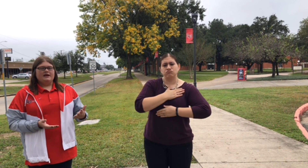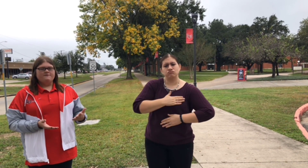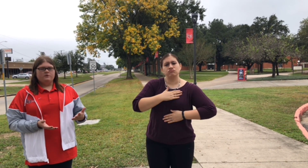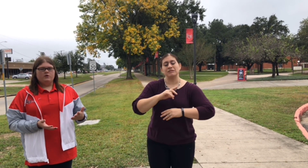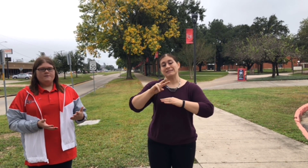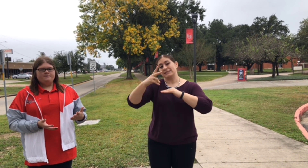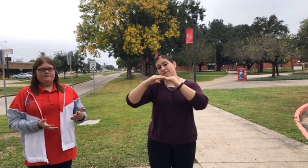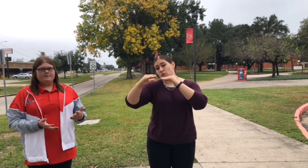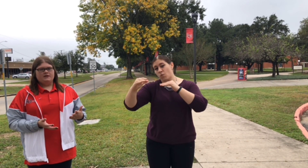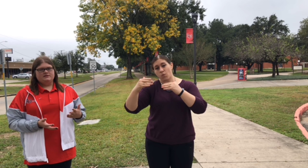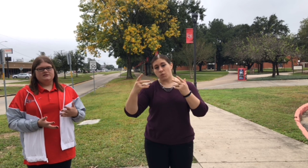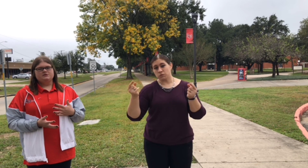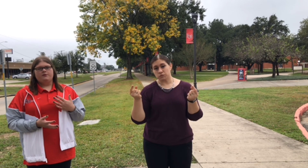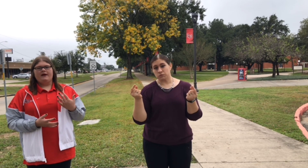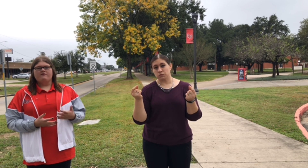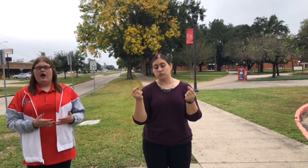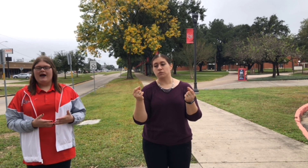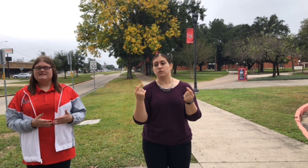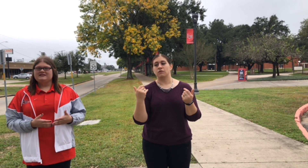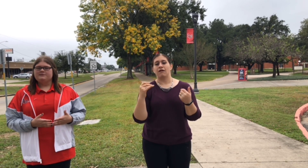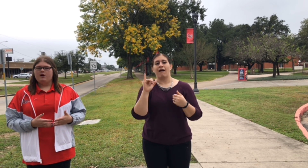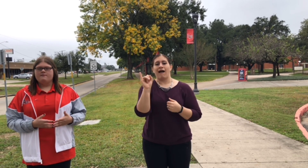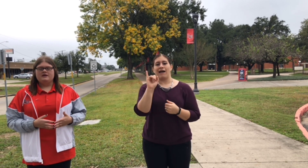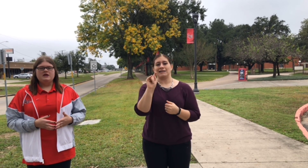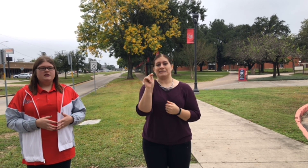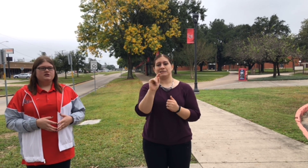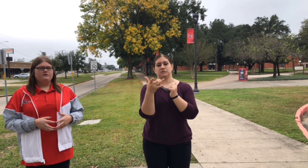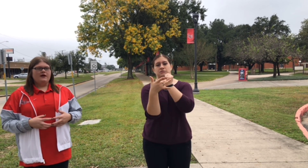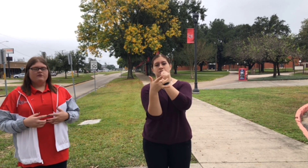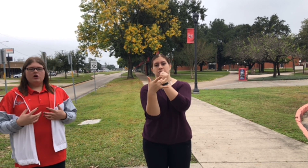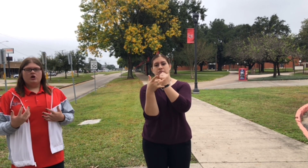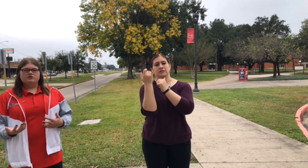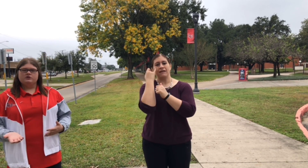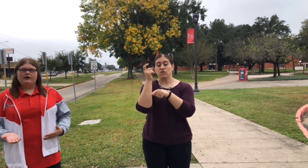second floor, this is where we have our IT department. So if you ever call into